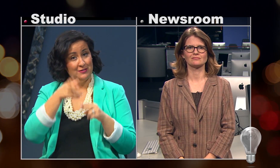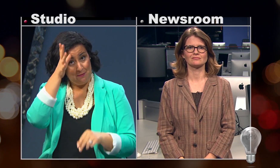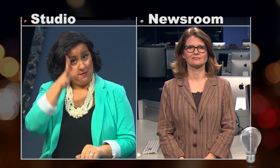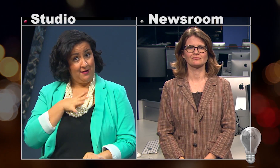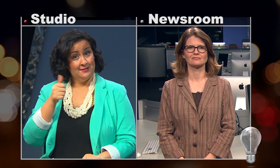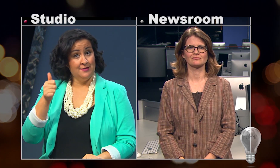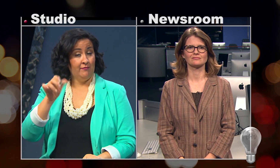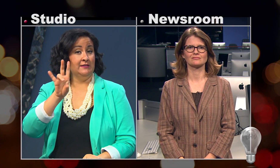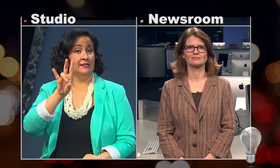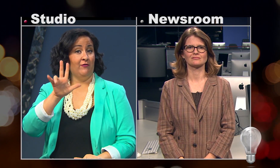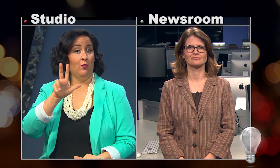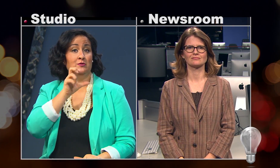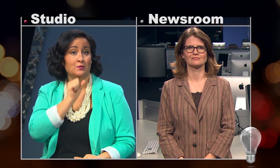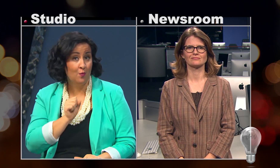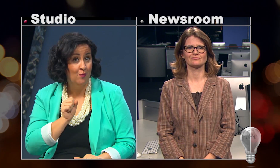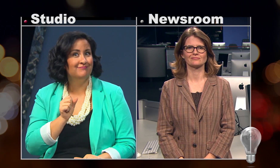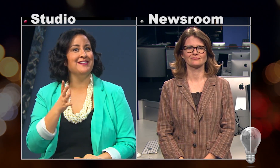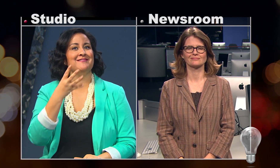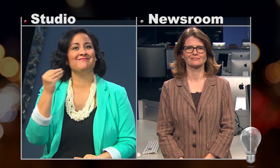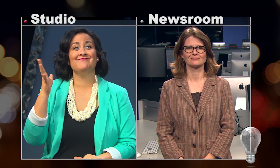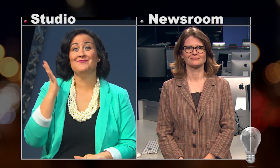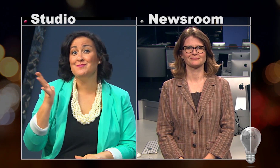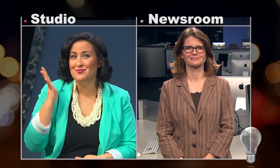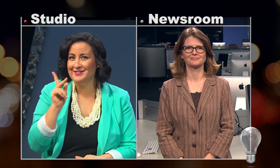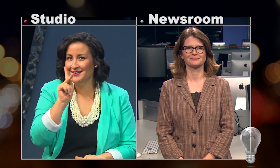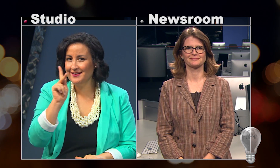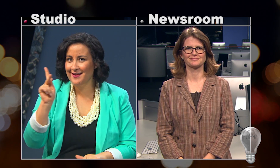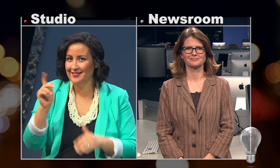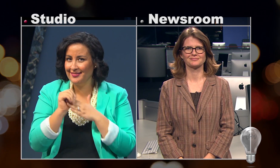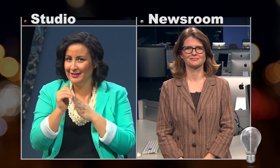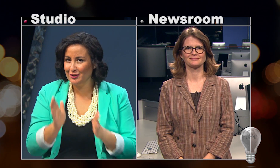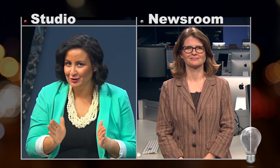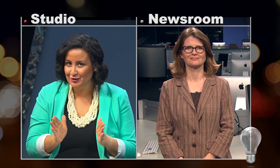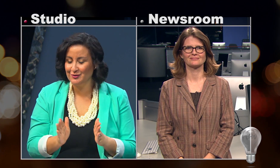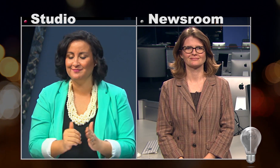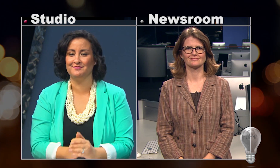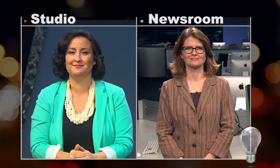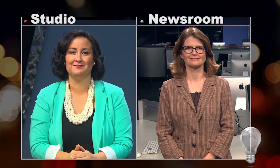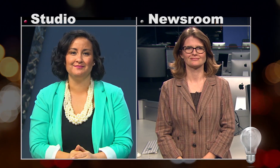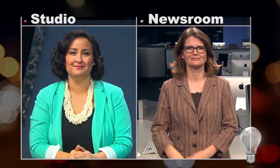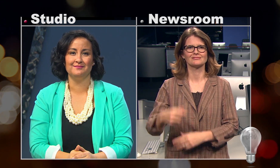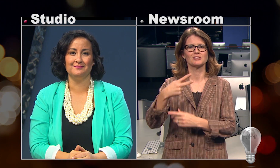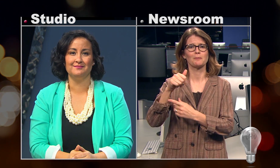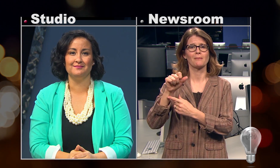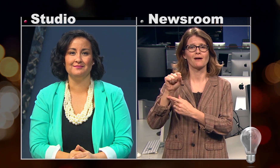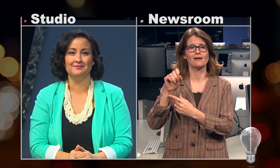REPORTS THE SUSPECT IS A 73-YEAR-OLD FORMER KU KLUX KLAN LEADER.